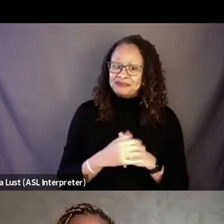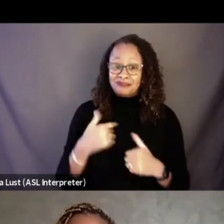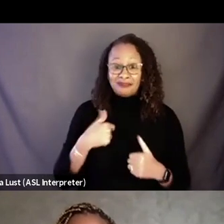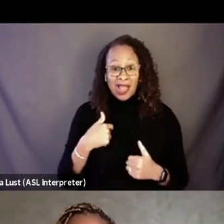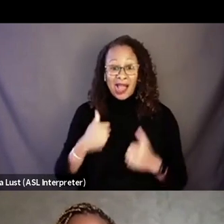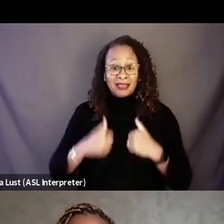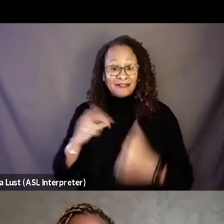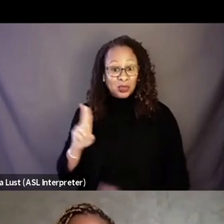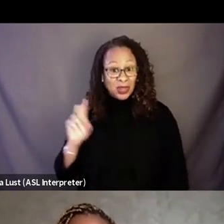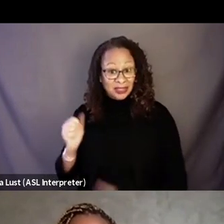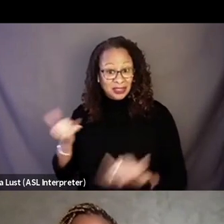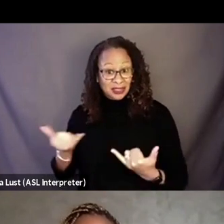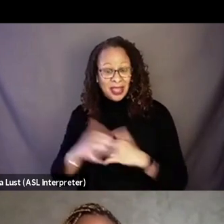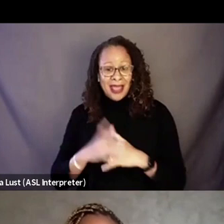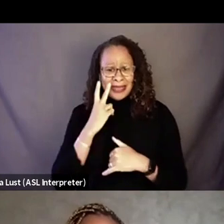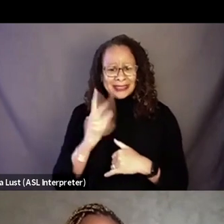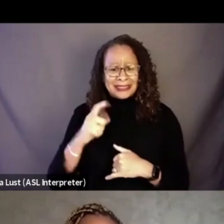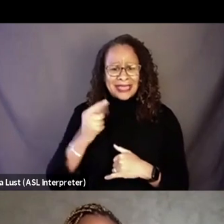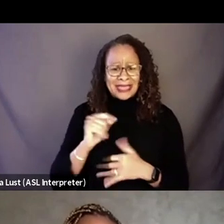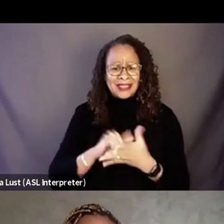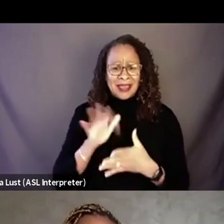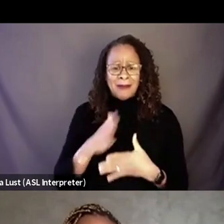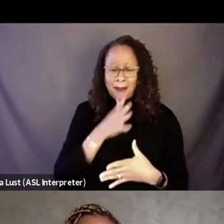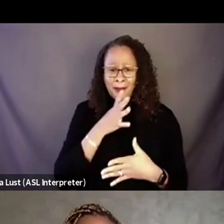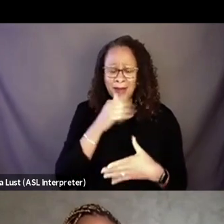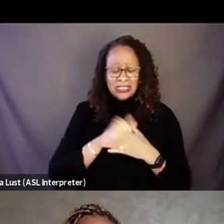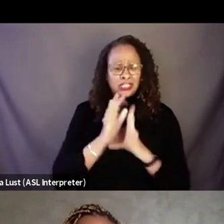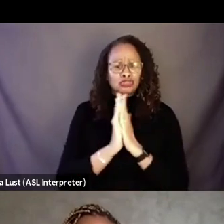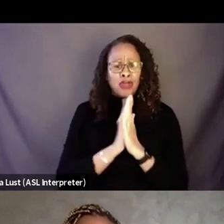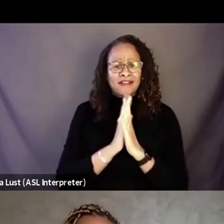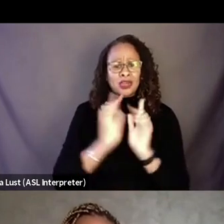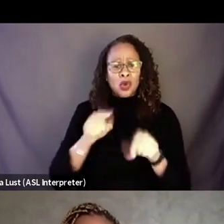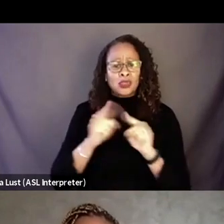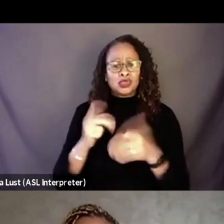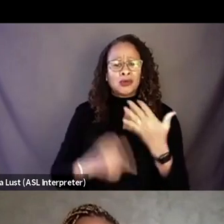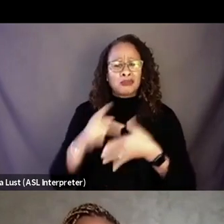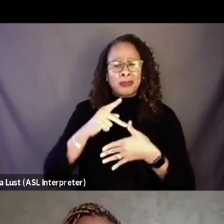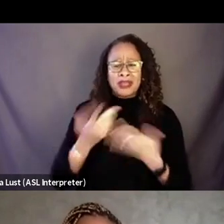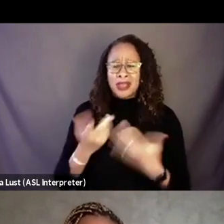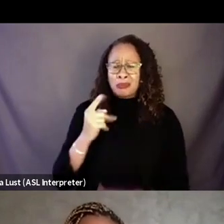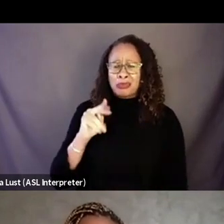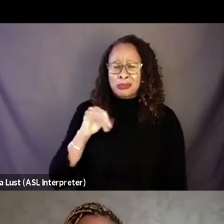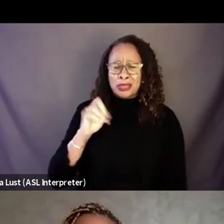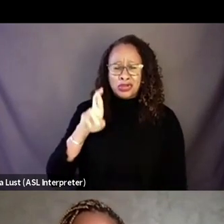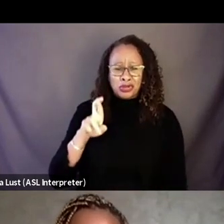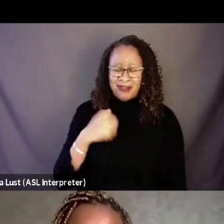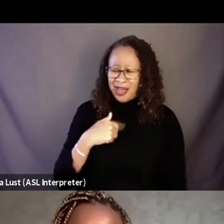and I see a text that she's in traffic on her way to a premiere. And I think to myself, a premiere? I immediately call her up.